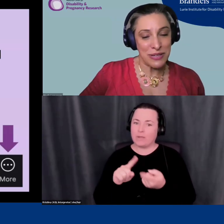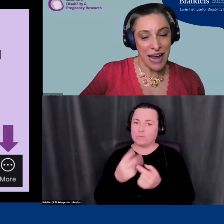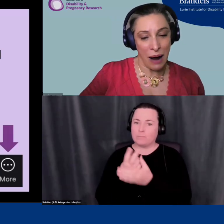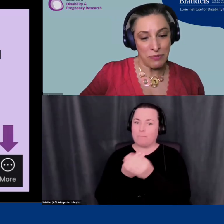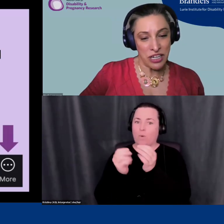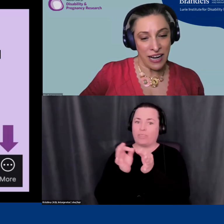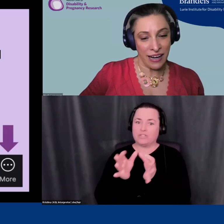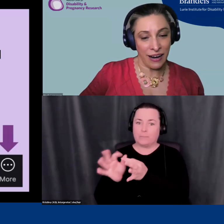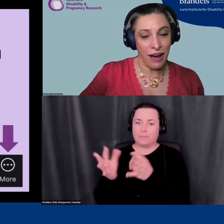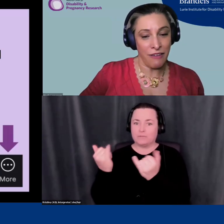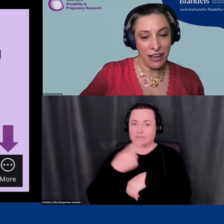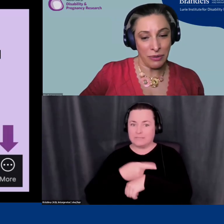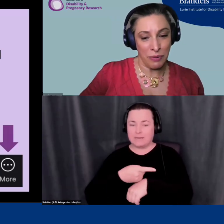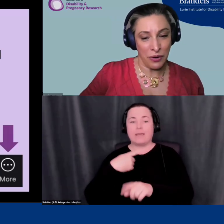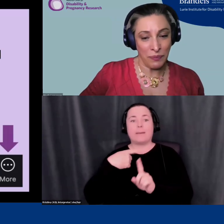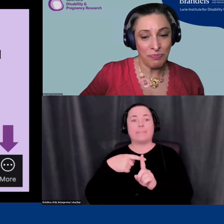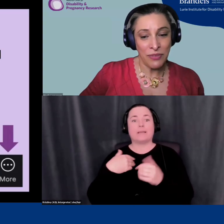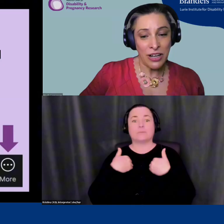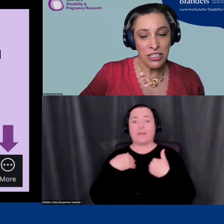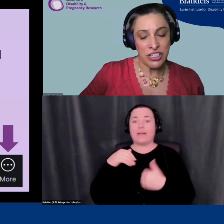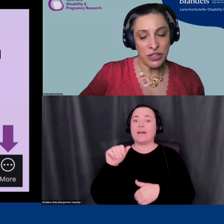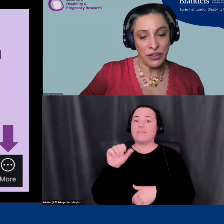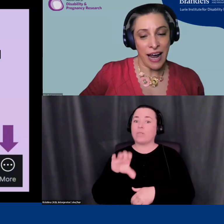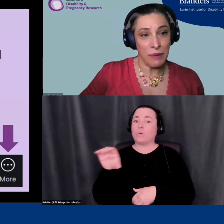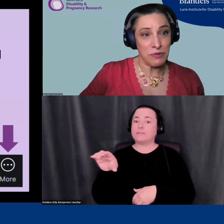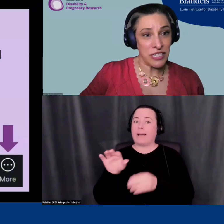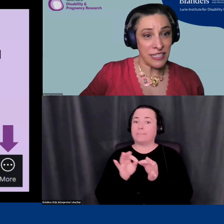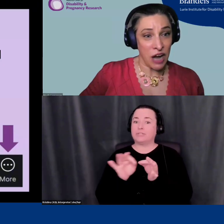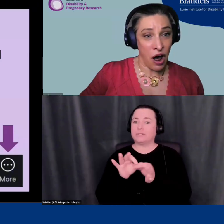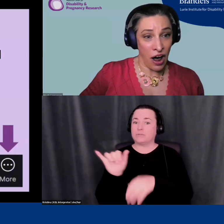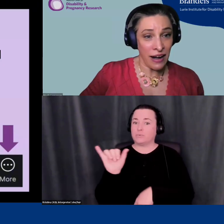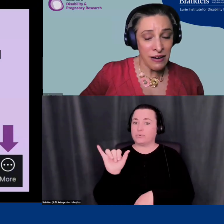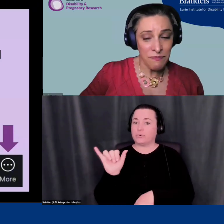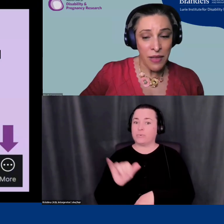closed captioning available. To turn captions on,